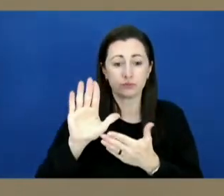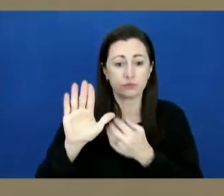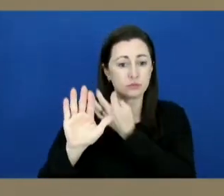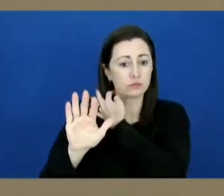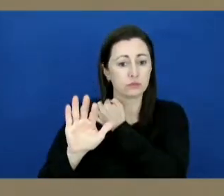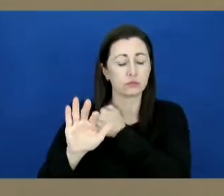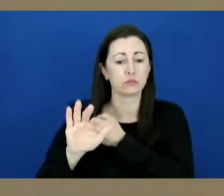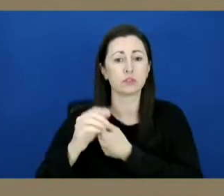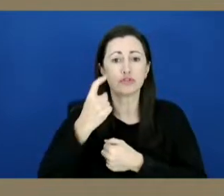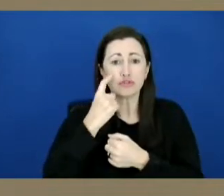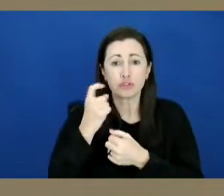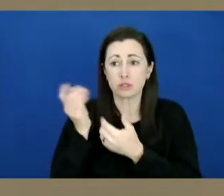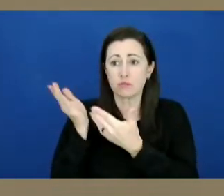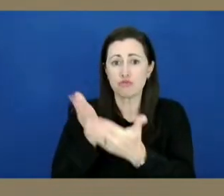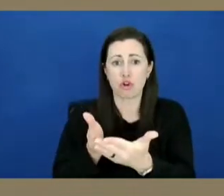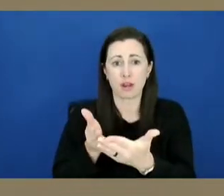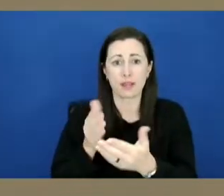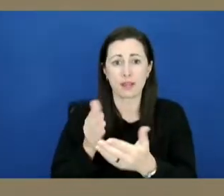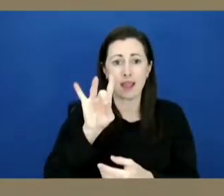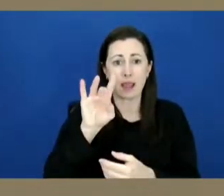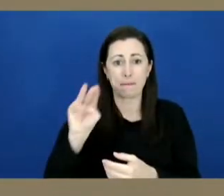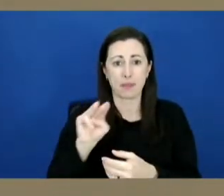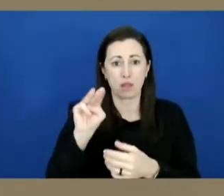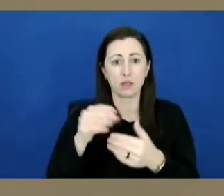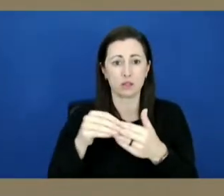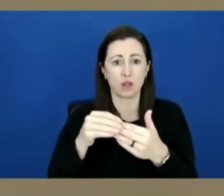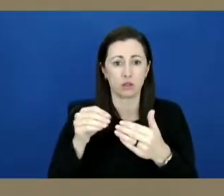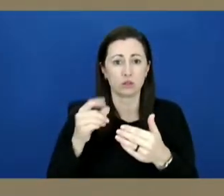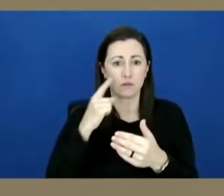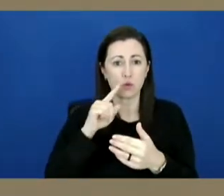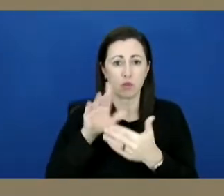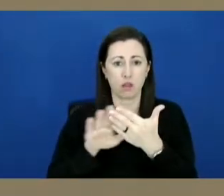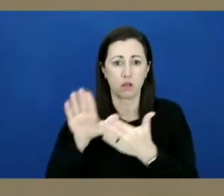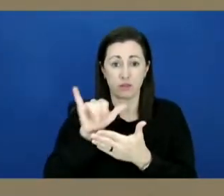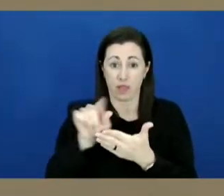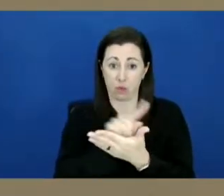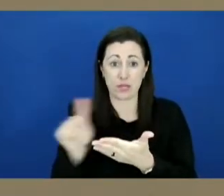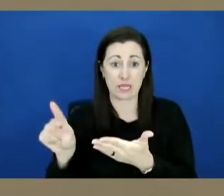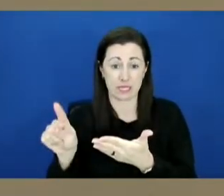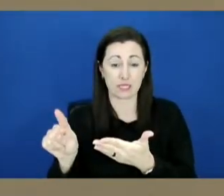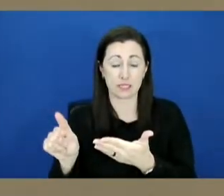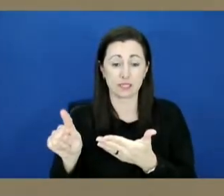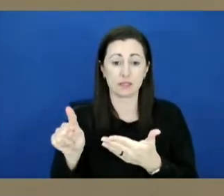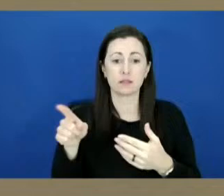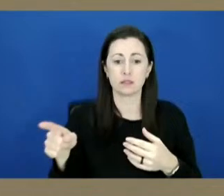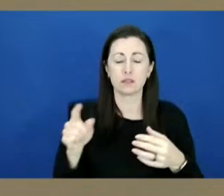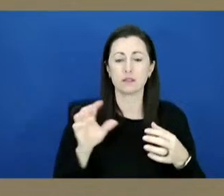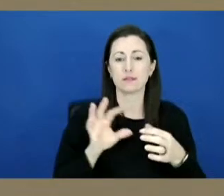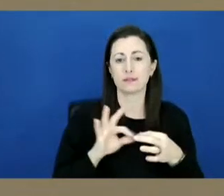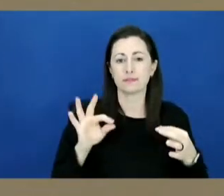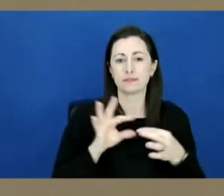PLEADING, HE'S THE PRESIDENT OF THE COLLEGE, HE HAD JUST BROUGHT